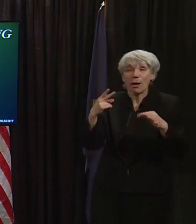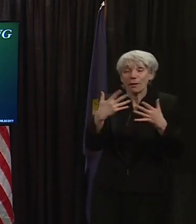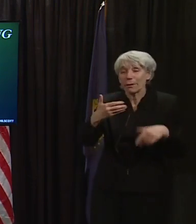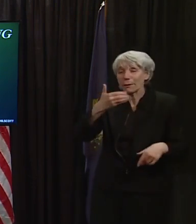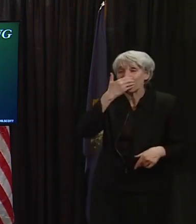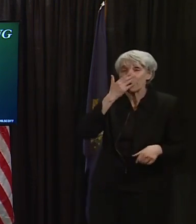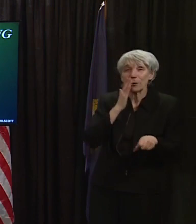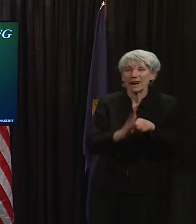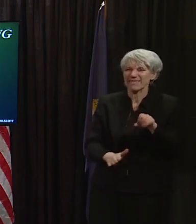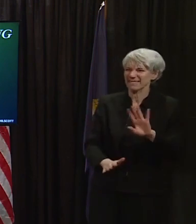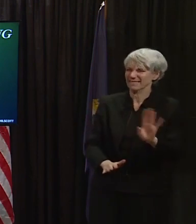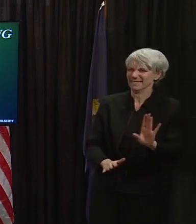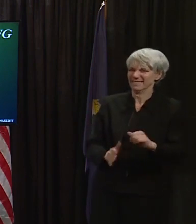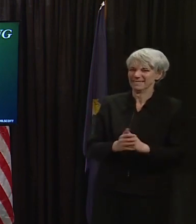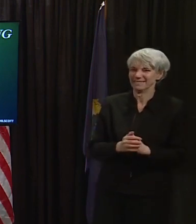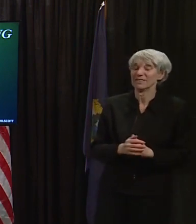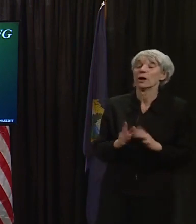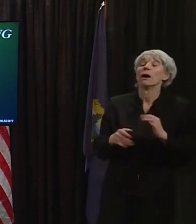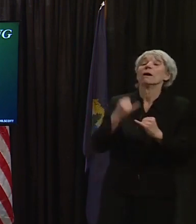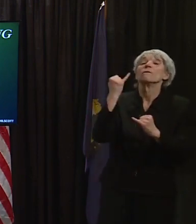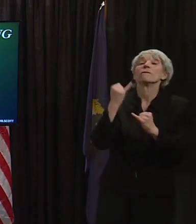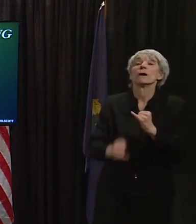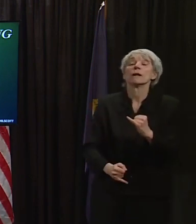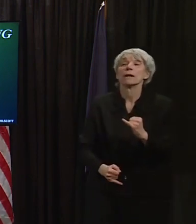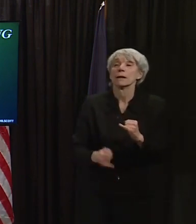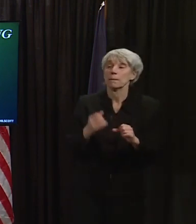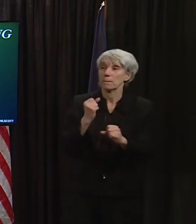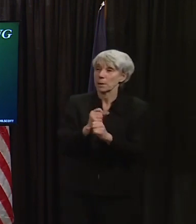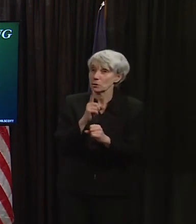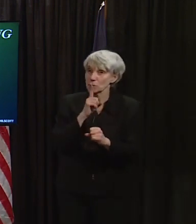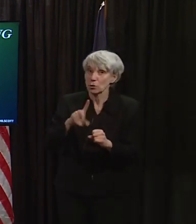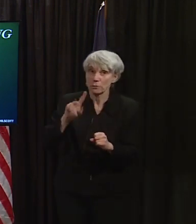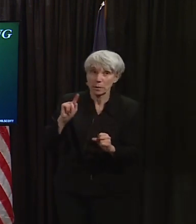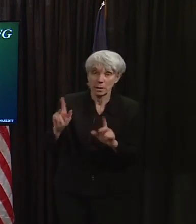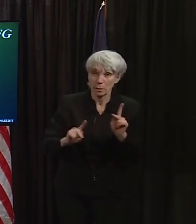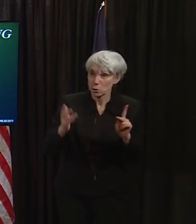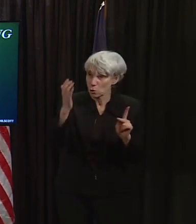Finally, I want to continue making sure from honors are aware of available